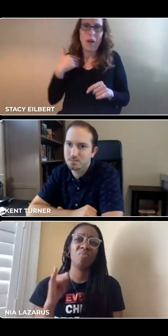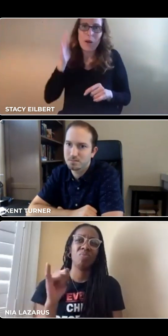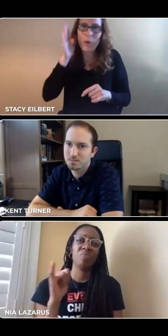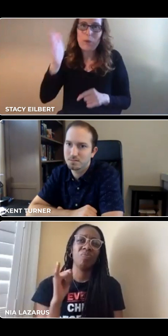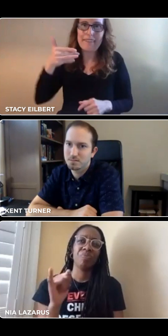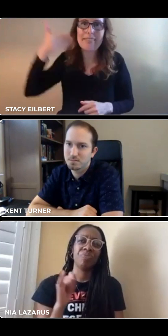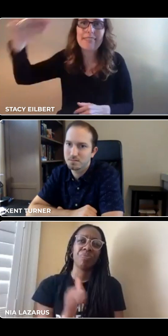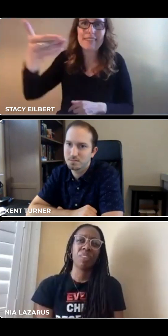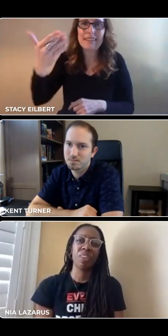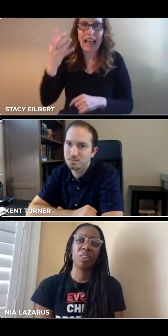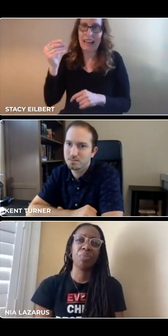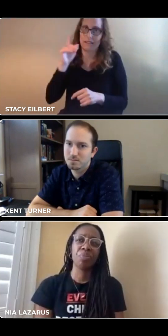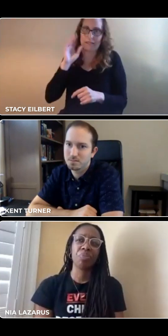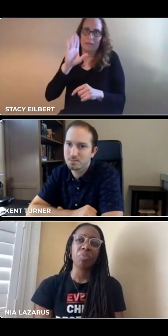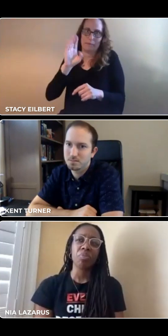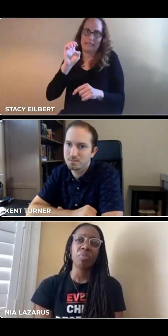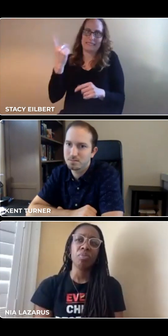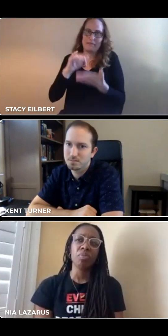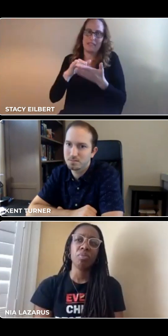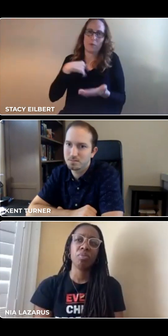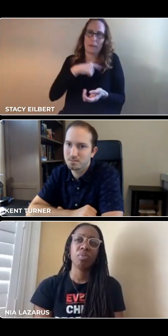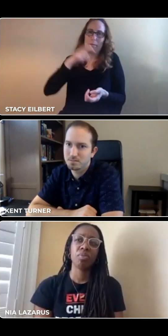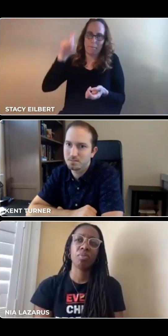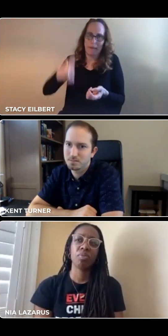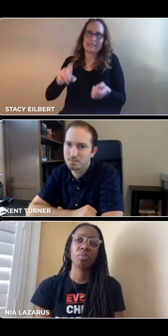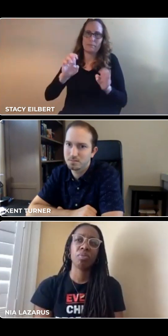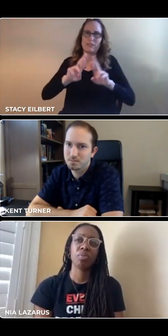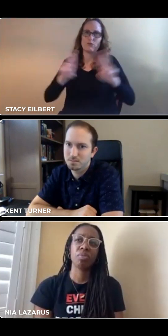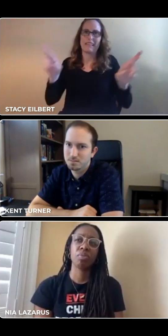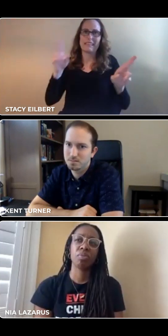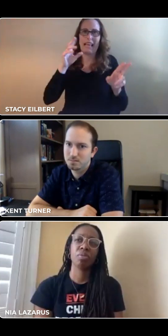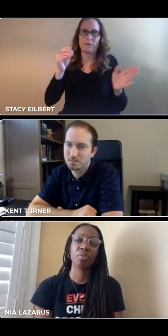enhance this discussion. I don't have any deaf/blind students right now, but I know